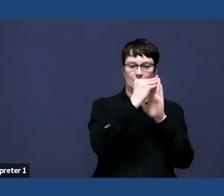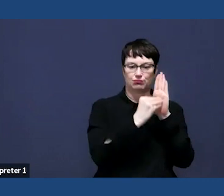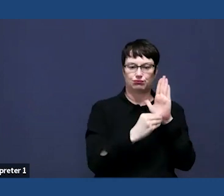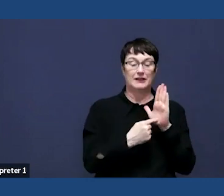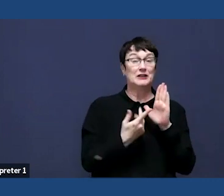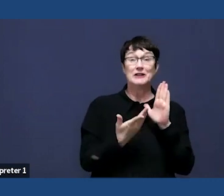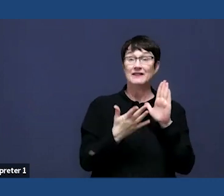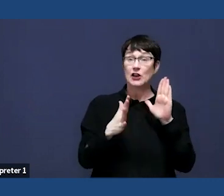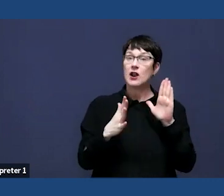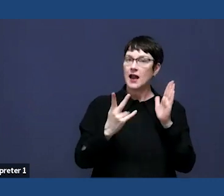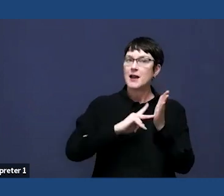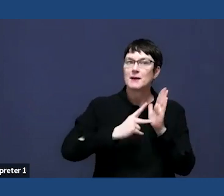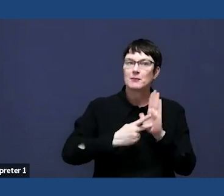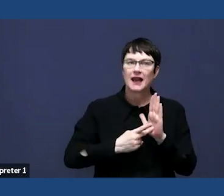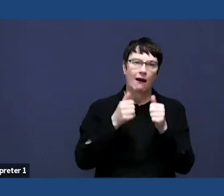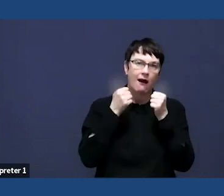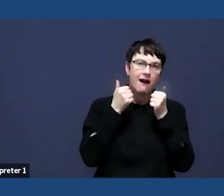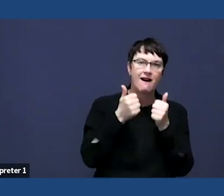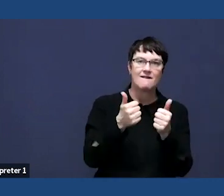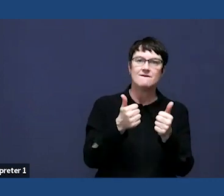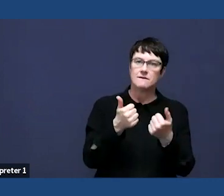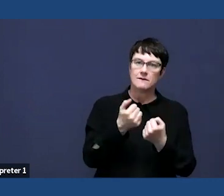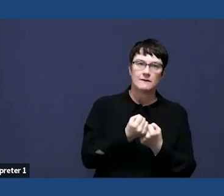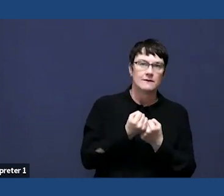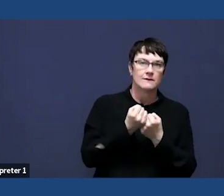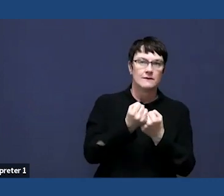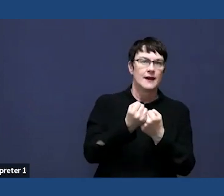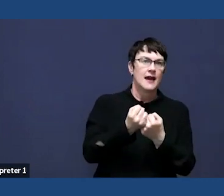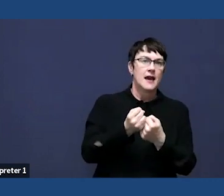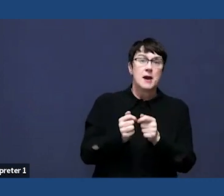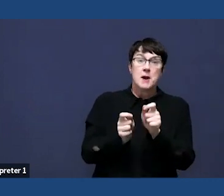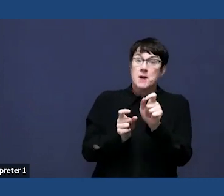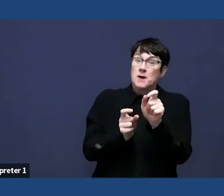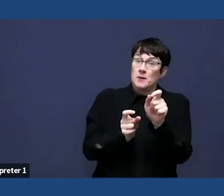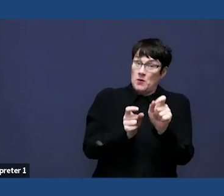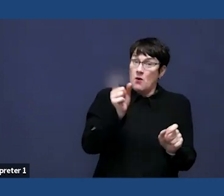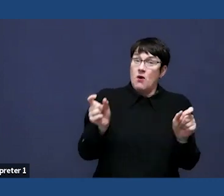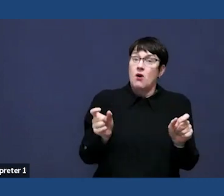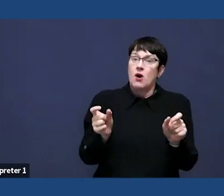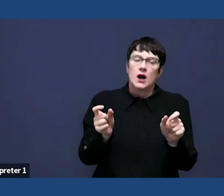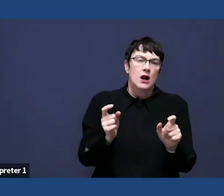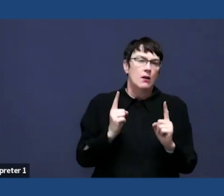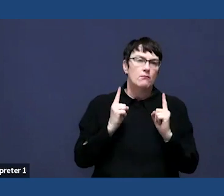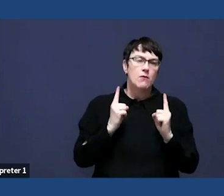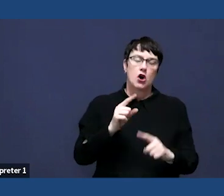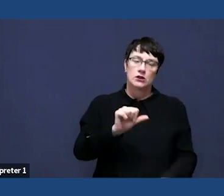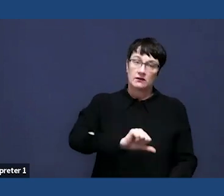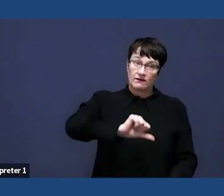And we surveyed 9,000 caregivers, unpaid caregivers around the world in 12 countries.